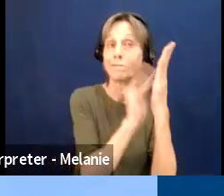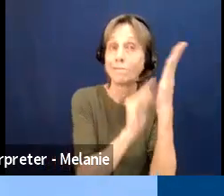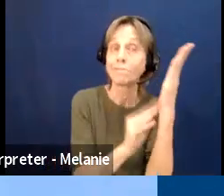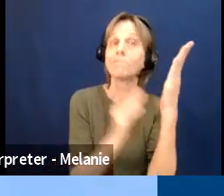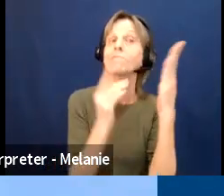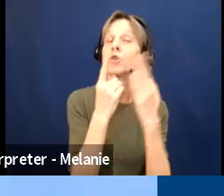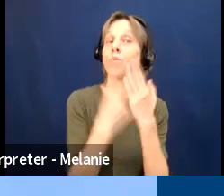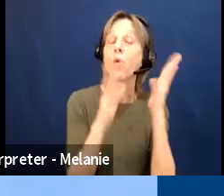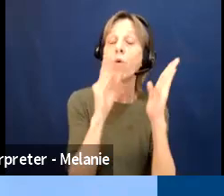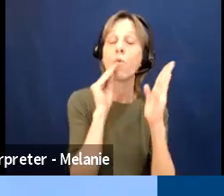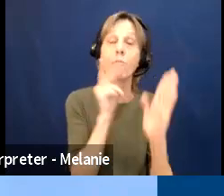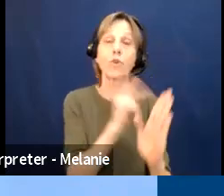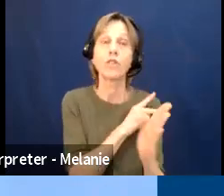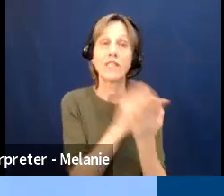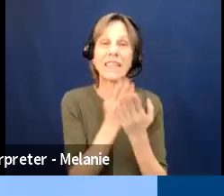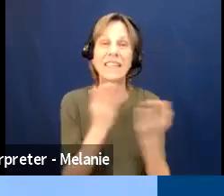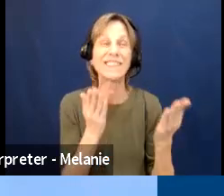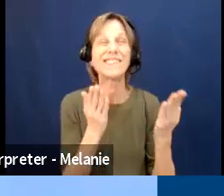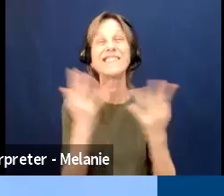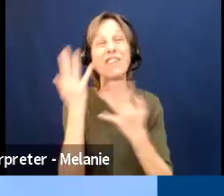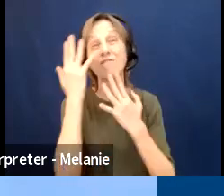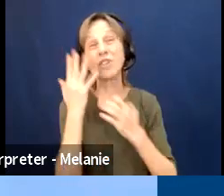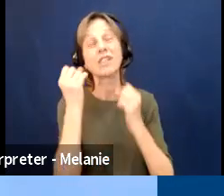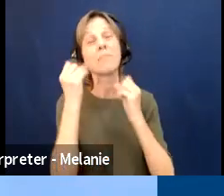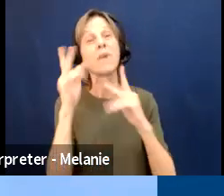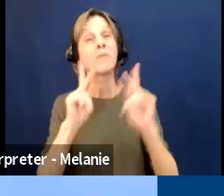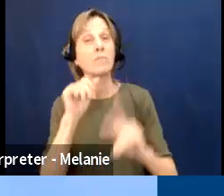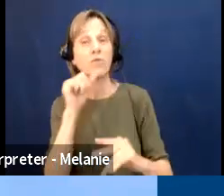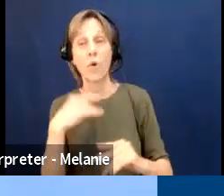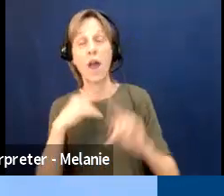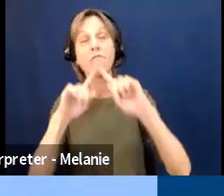unfortunately many people don't have that but your adjuster will work with you to help recreate